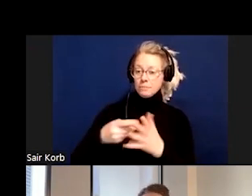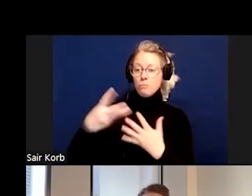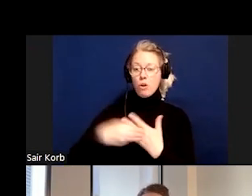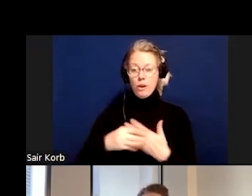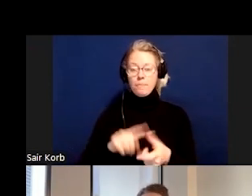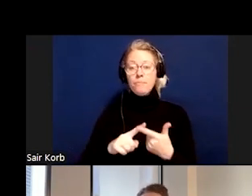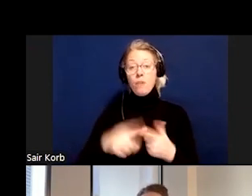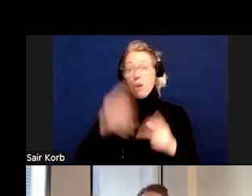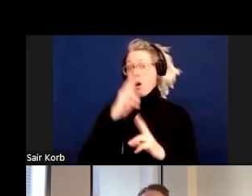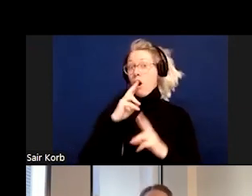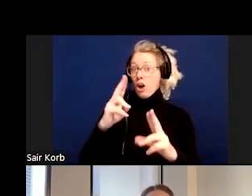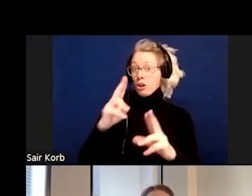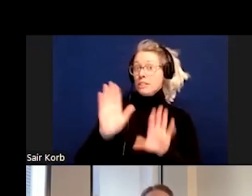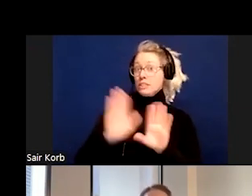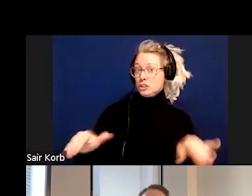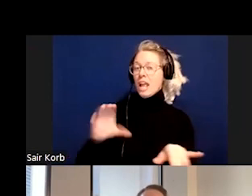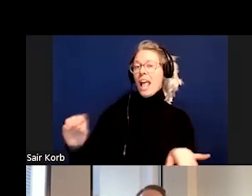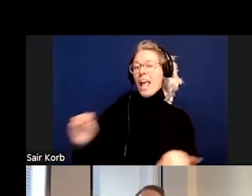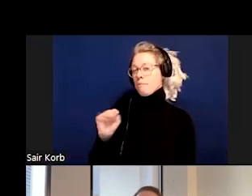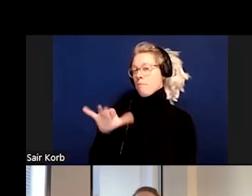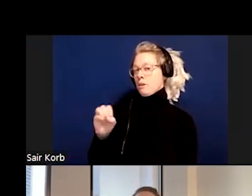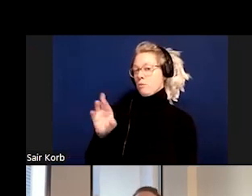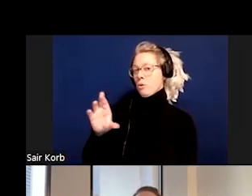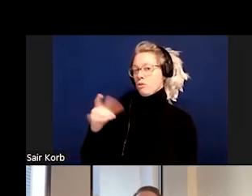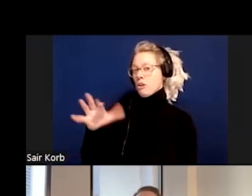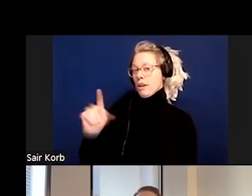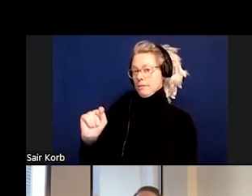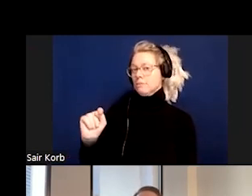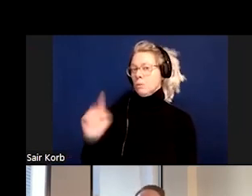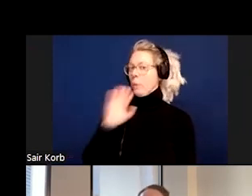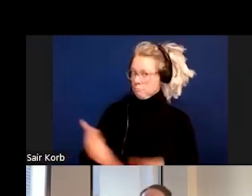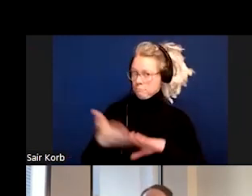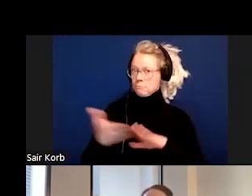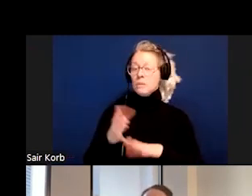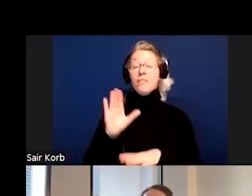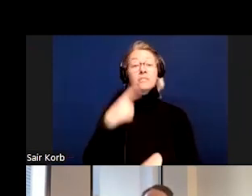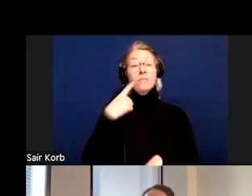Program. These programs are open to First Nations, Métis and Inuit artists in Treaty